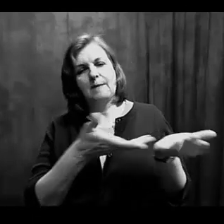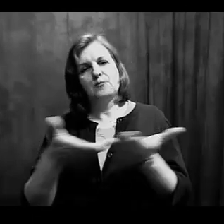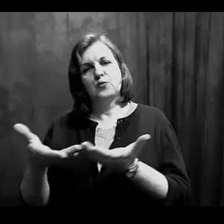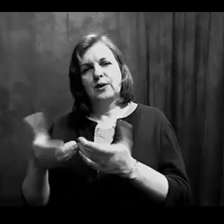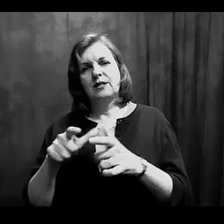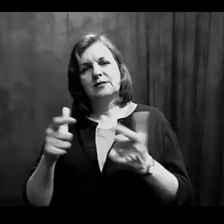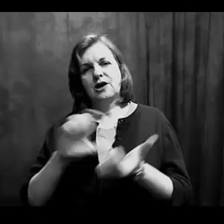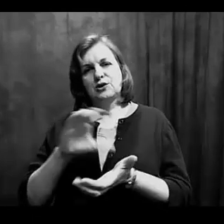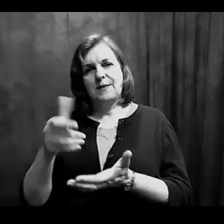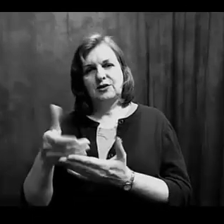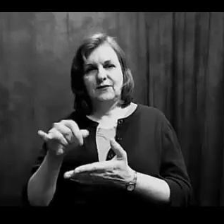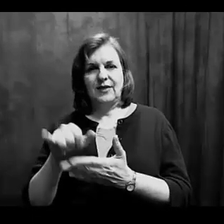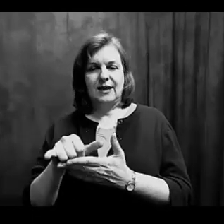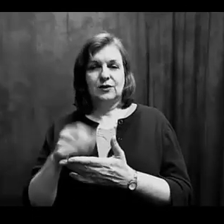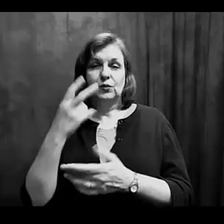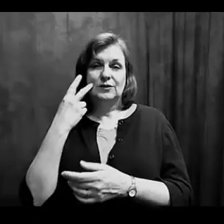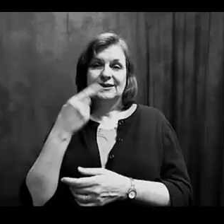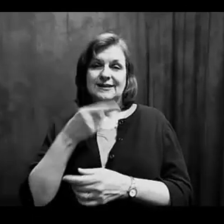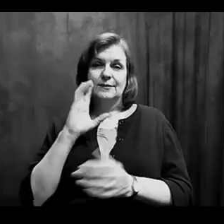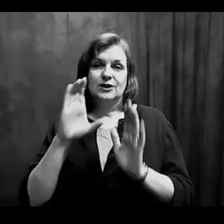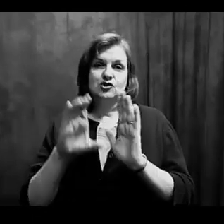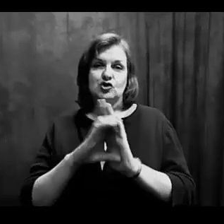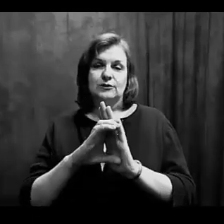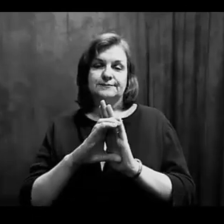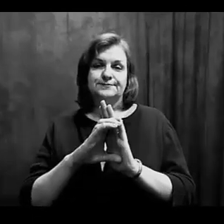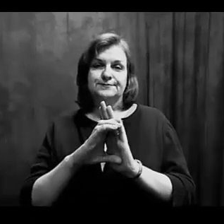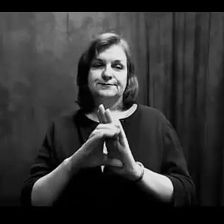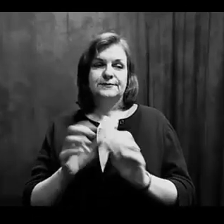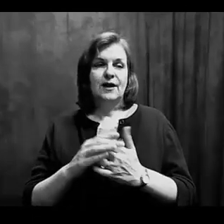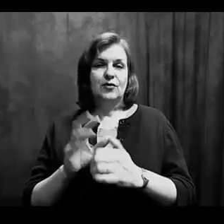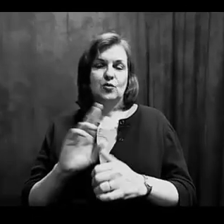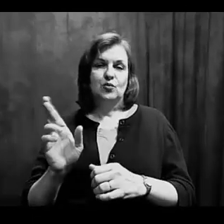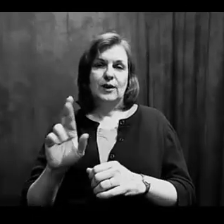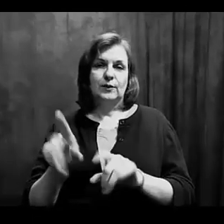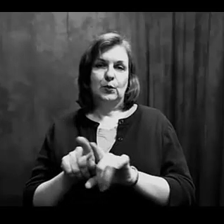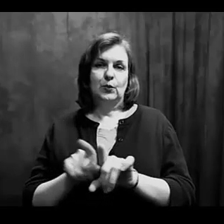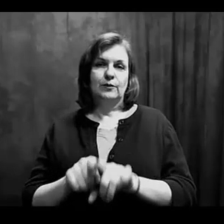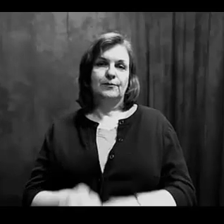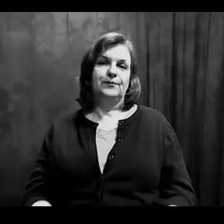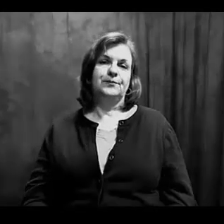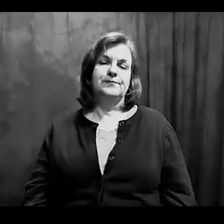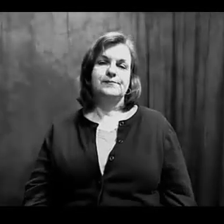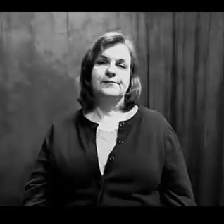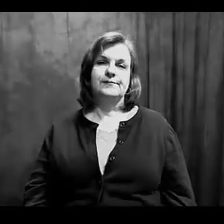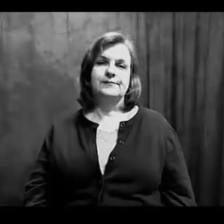bring in large amounts of these - you see this here on right side as well